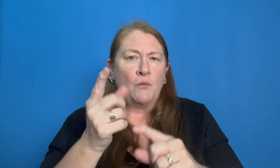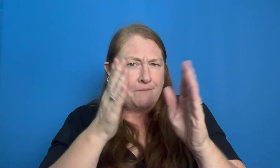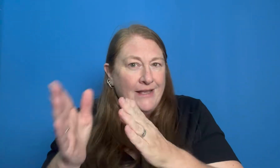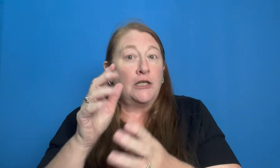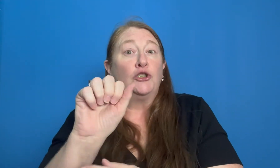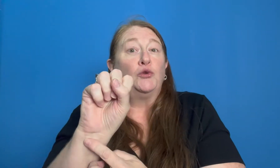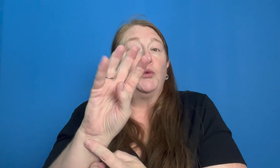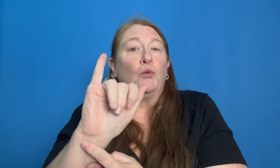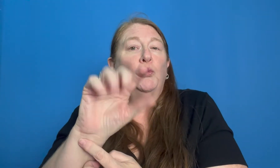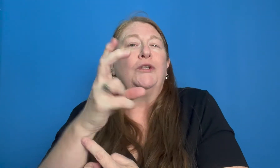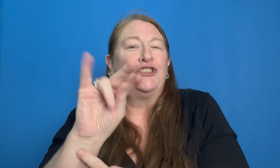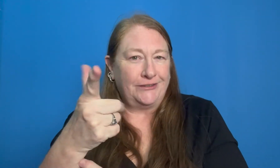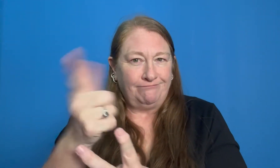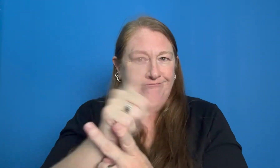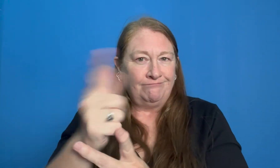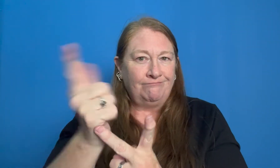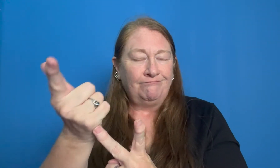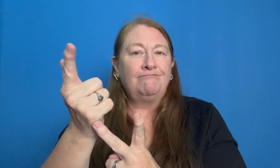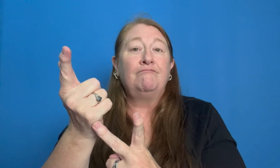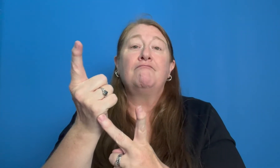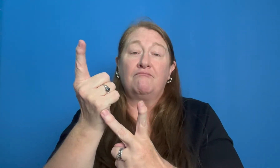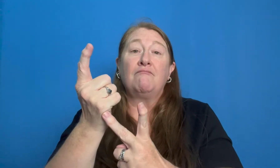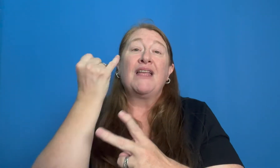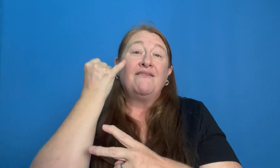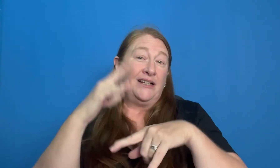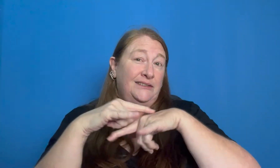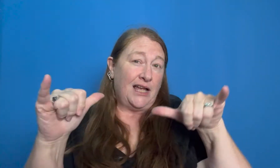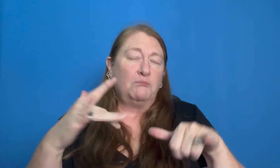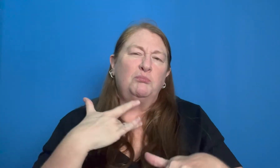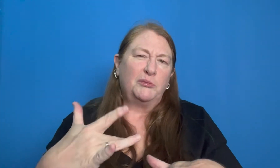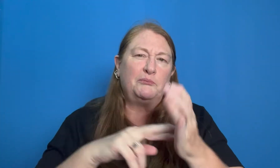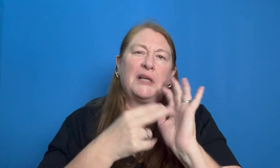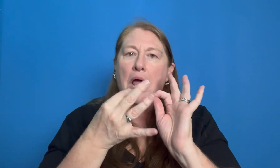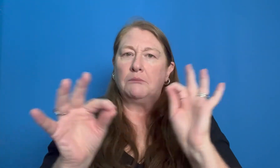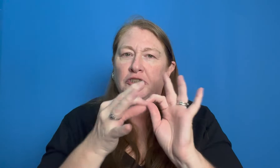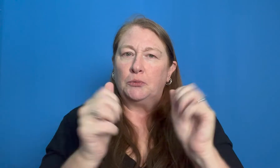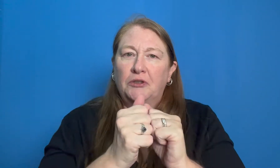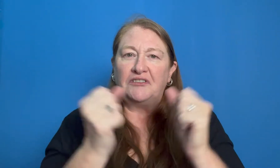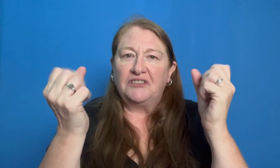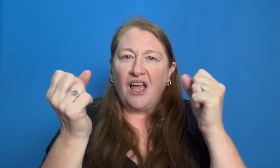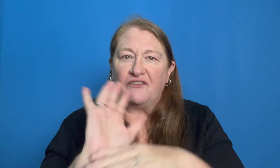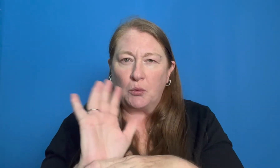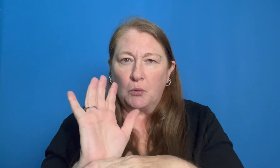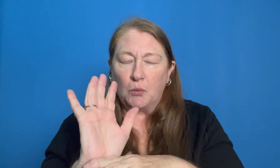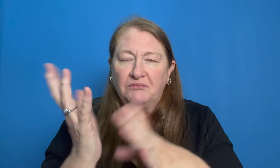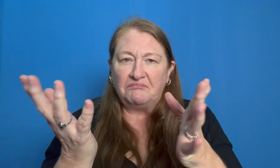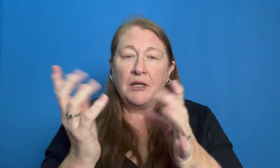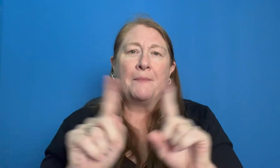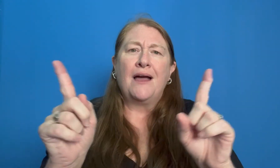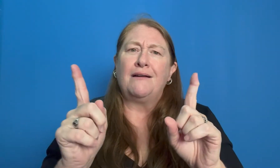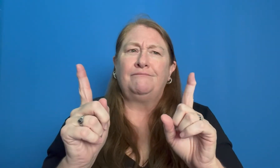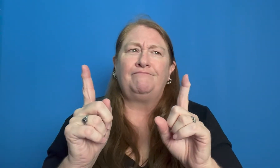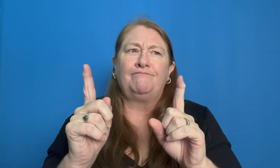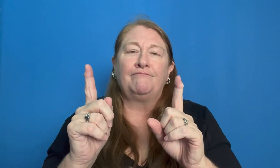You plan the "switching" of both languages. If both languages are used at the same time, this usually means the ASL video has captions, but it may be challenging for the students